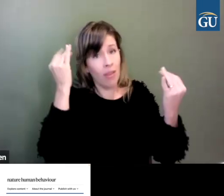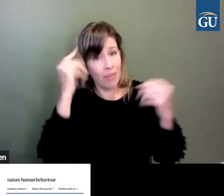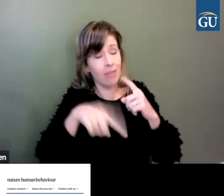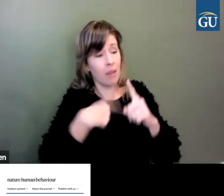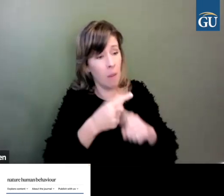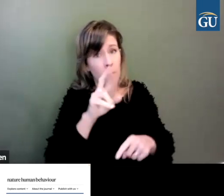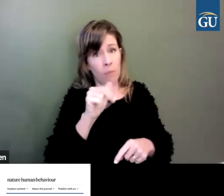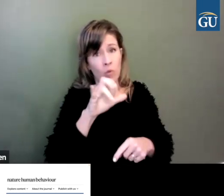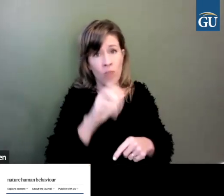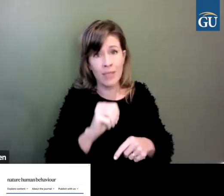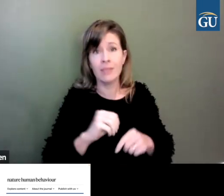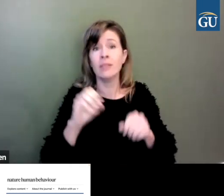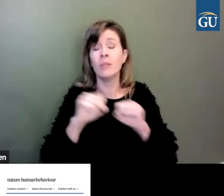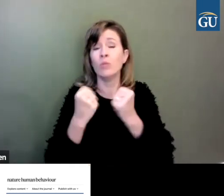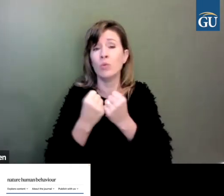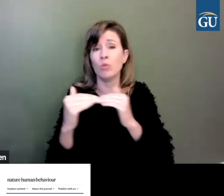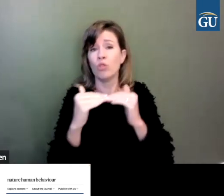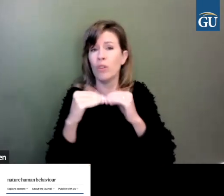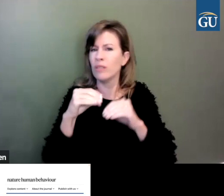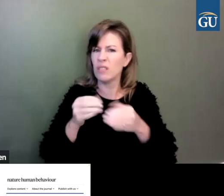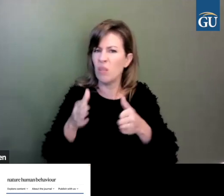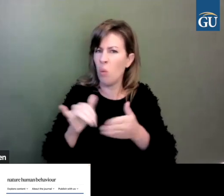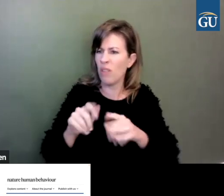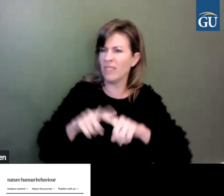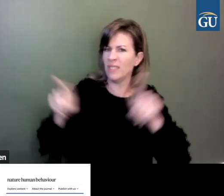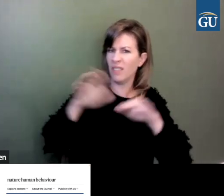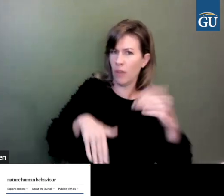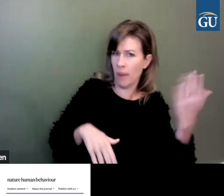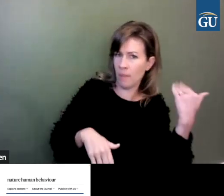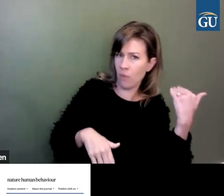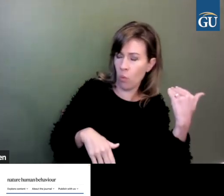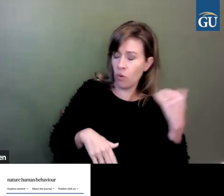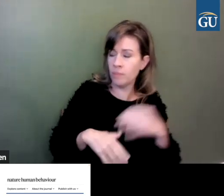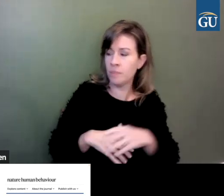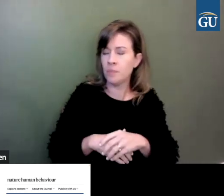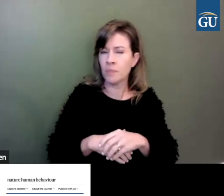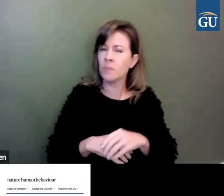in a very different way than we had before. One of the things I want to think about though is that we've been here